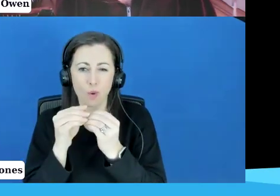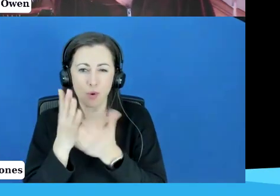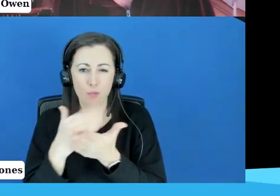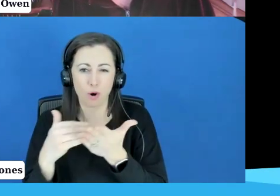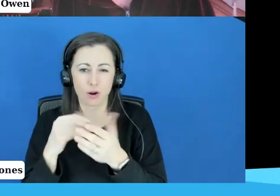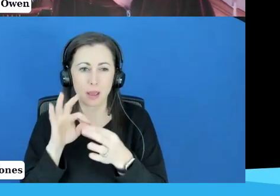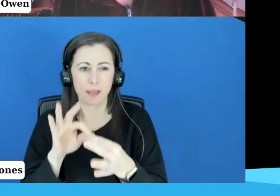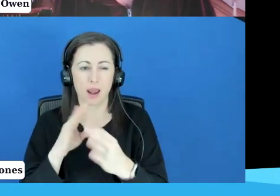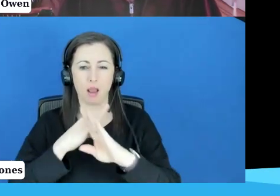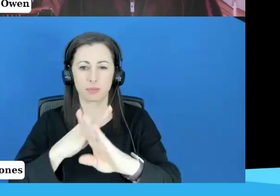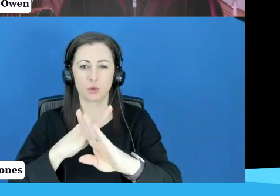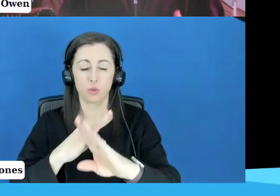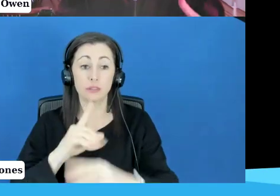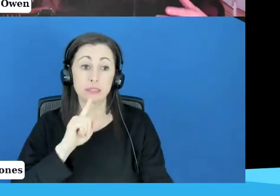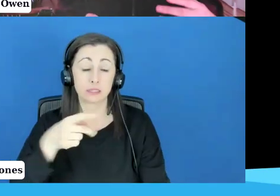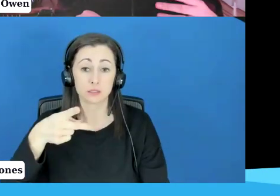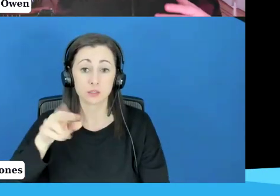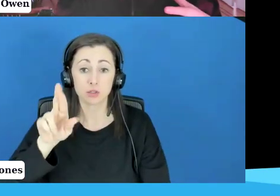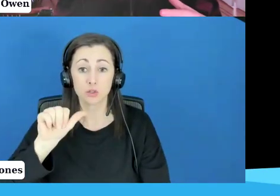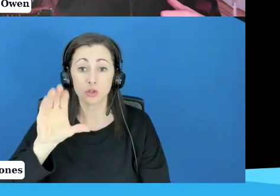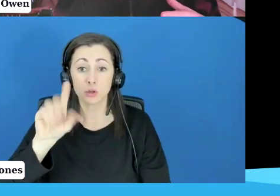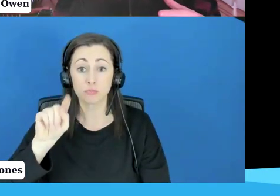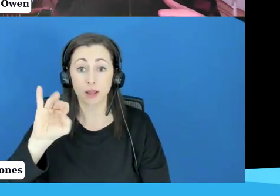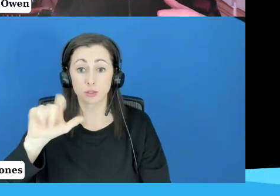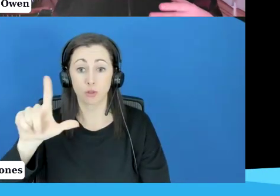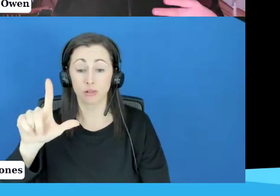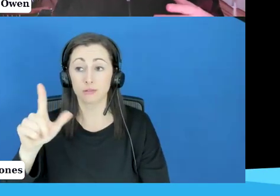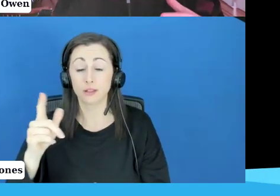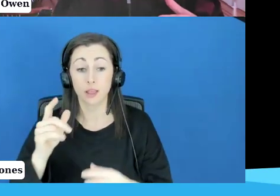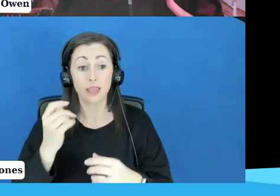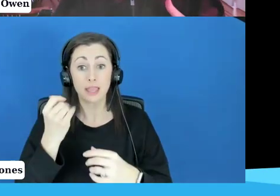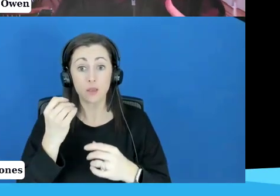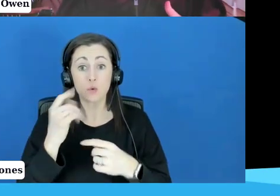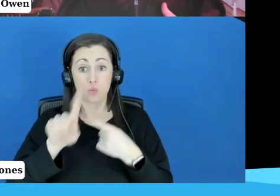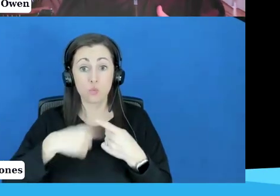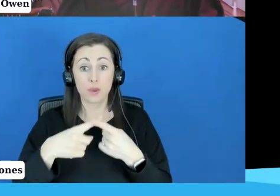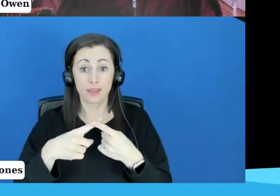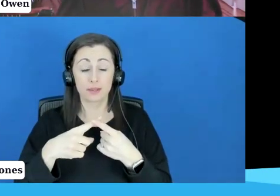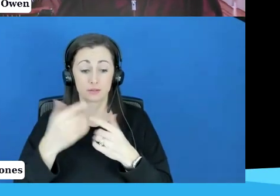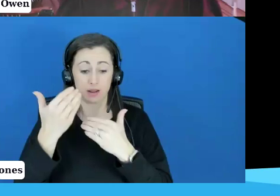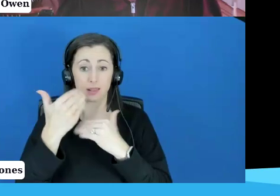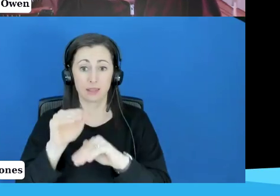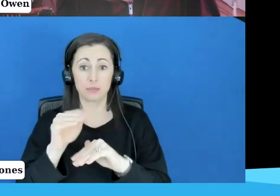It's a practical one that when you have limited hand function, and even if you're a lower-level quad,